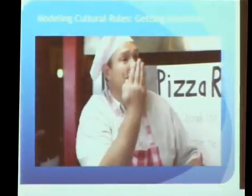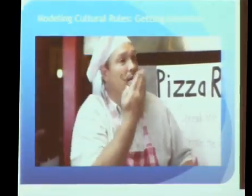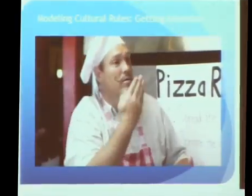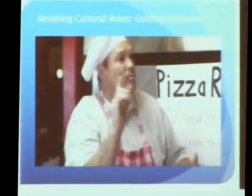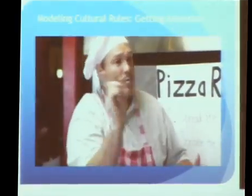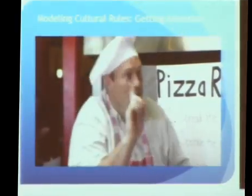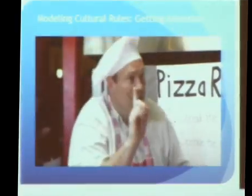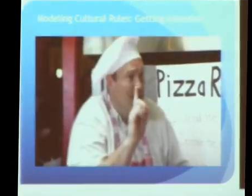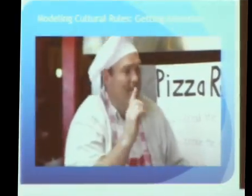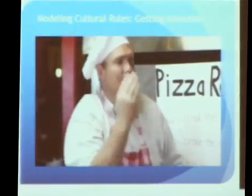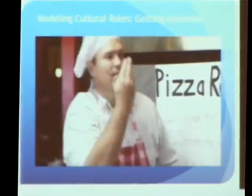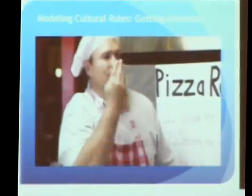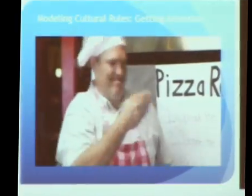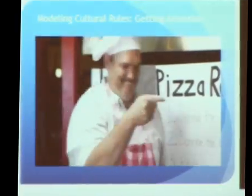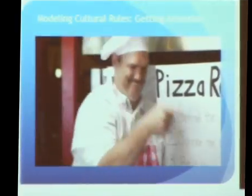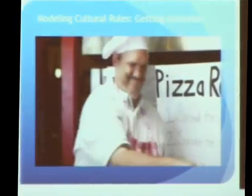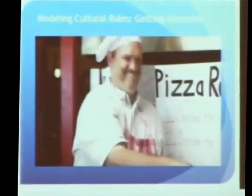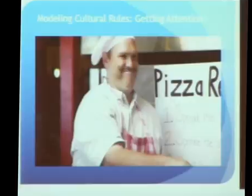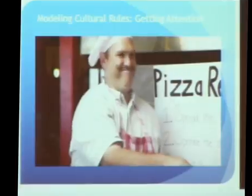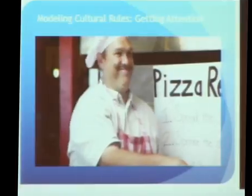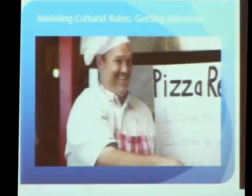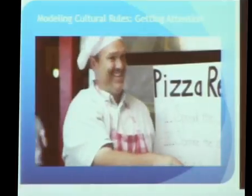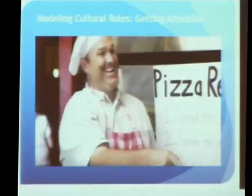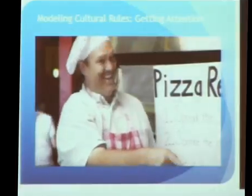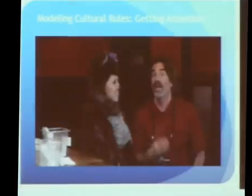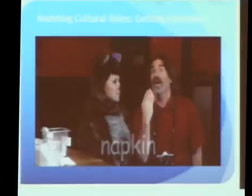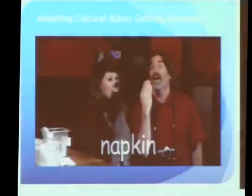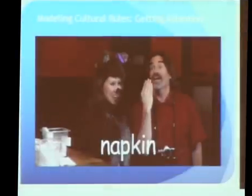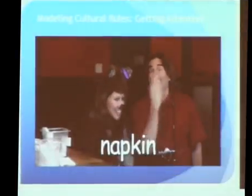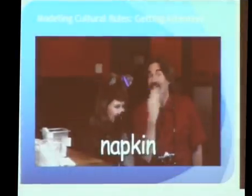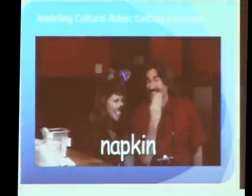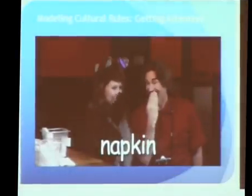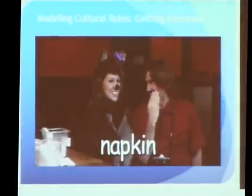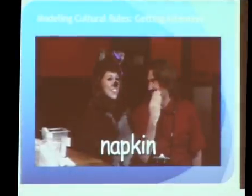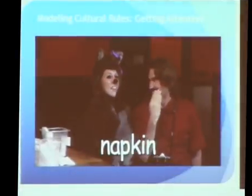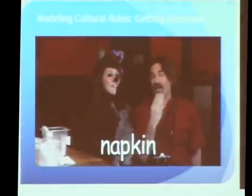A napkin? Okay, the napkins are right over there.